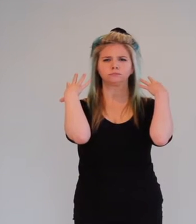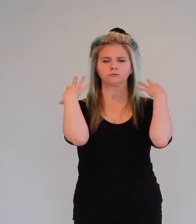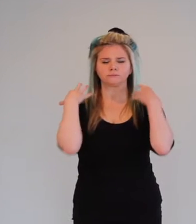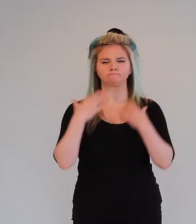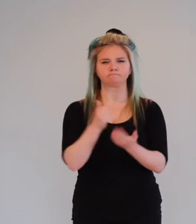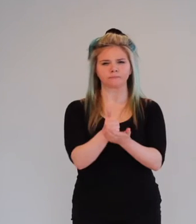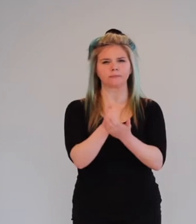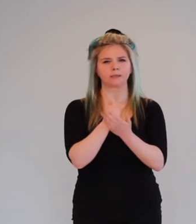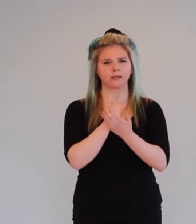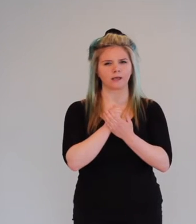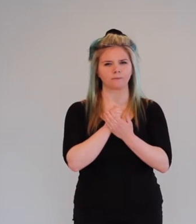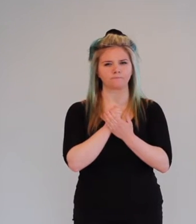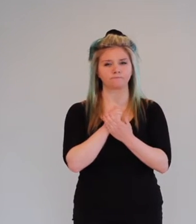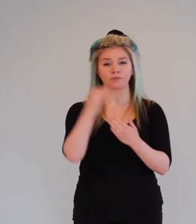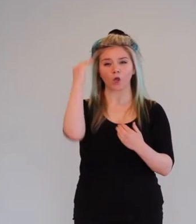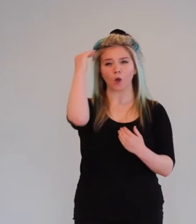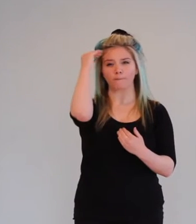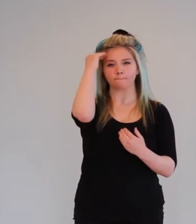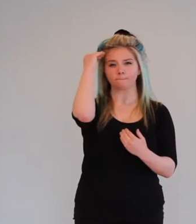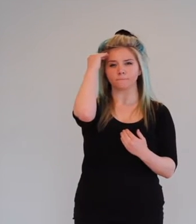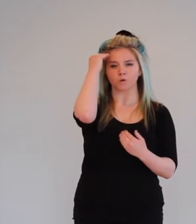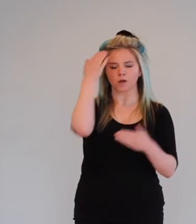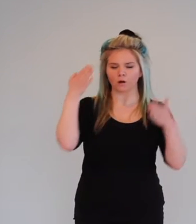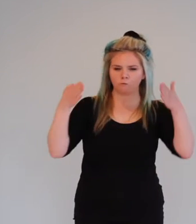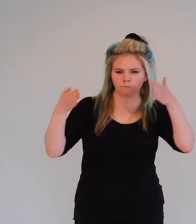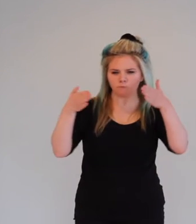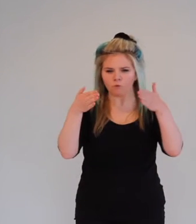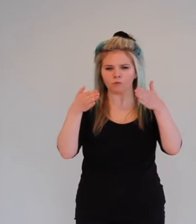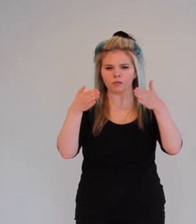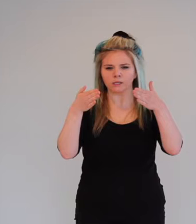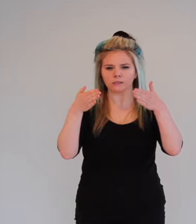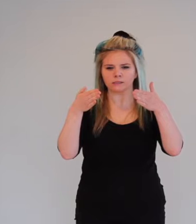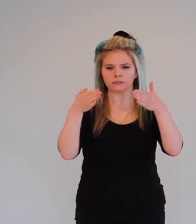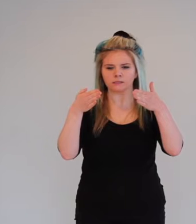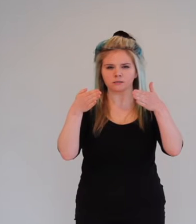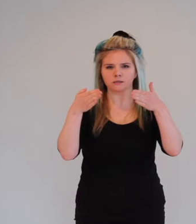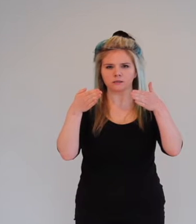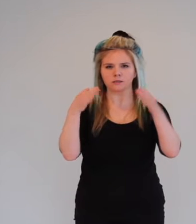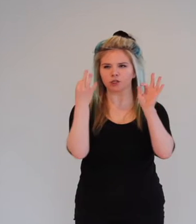It gives your brain something to focus on, to help you calm and organize.